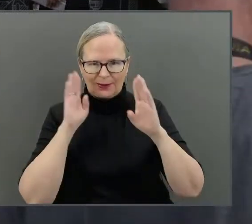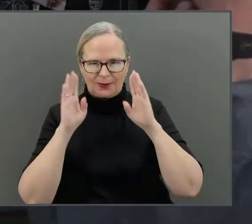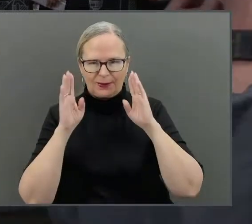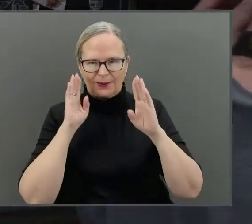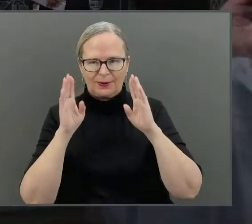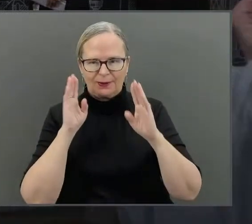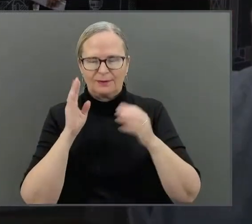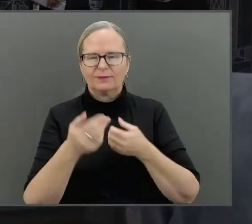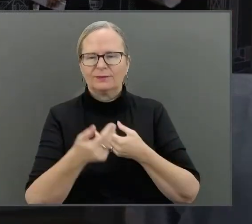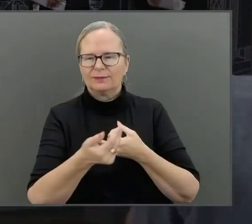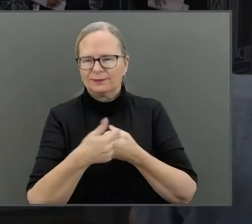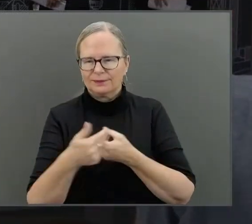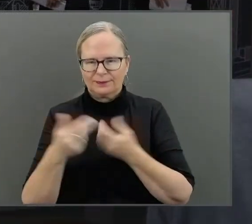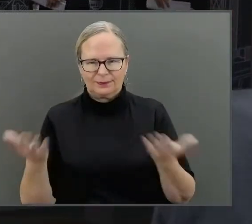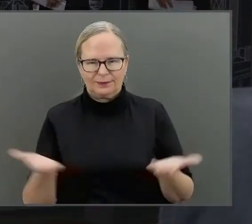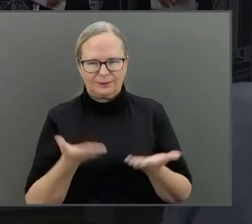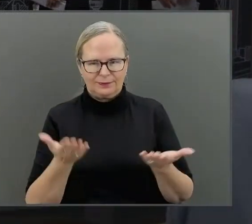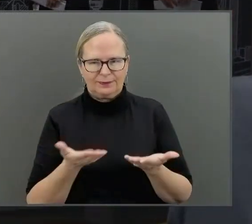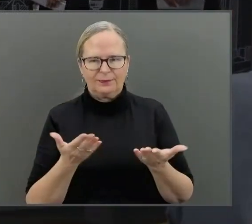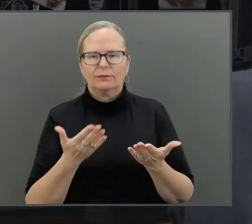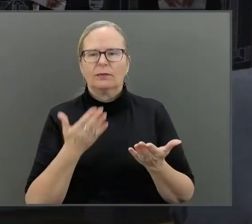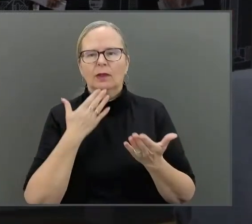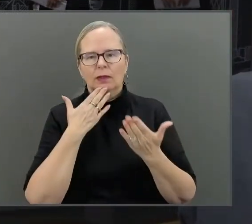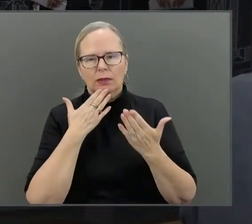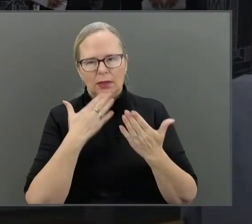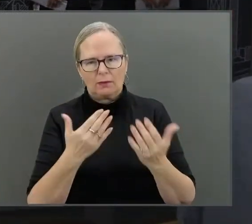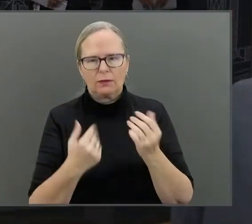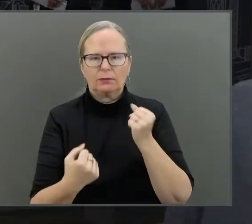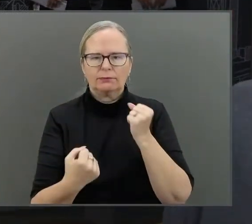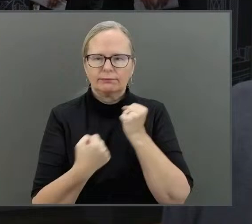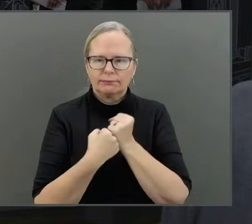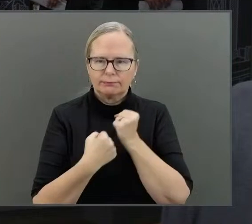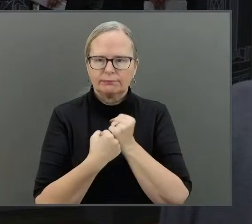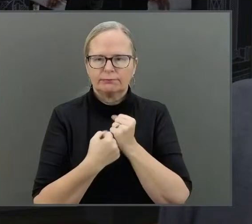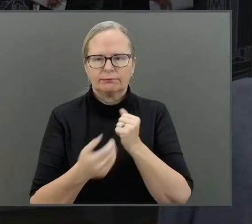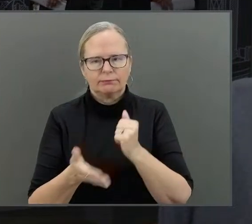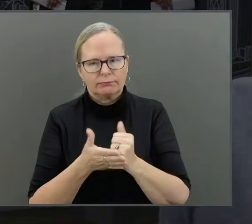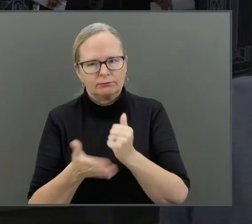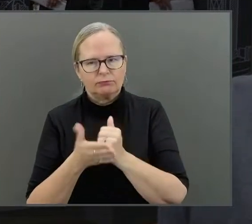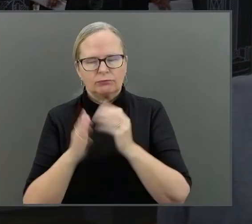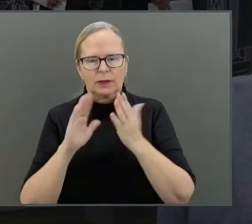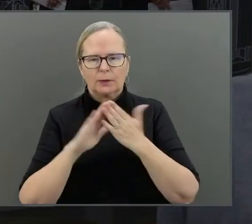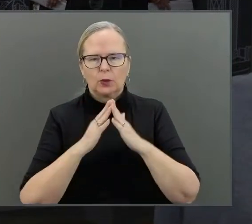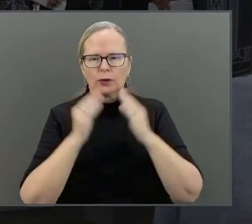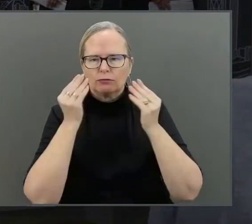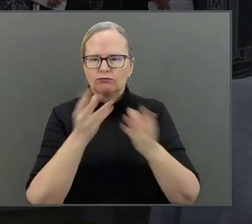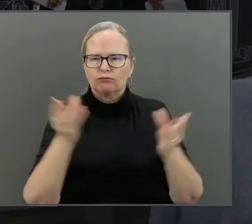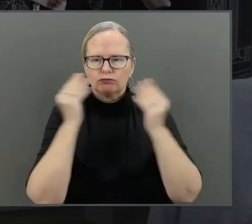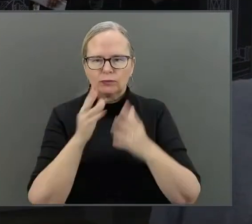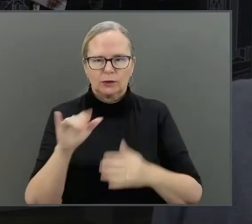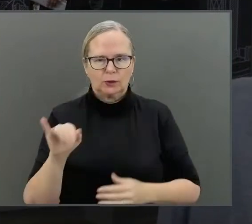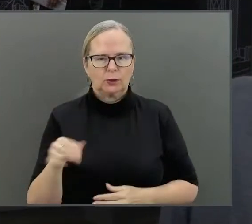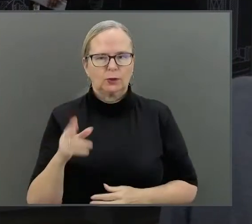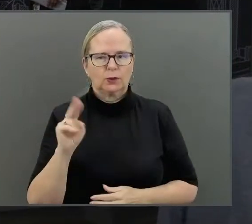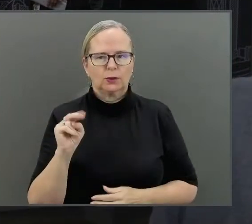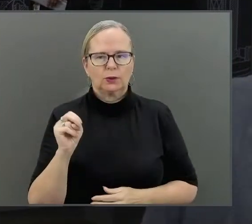calgarians informed uh welcome to the June 19th 2m update from the Emergency Operations Center